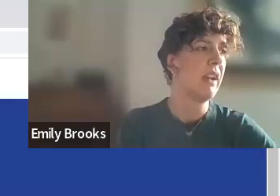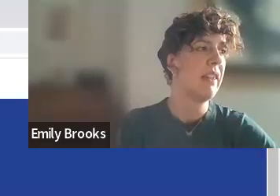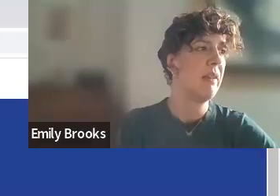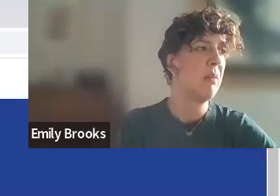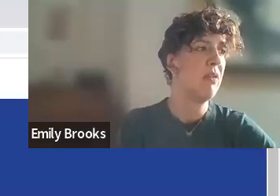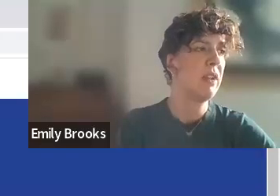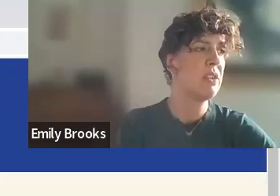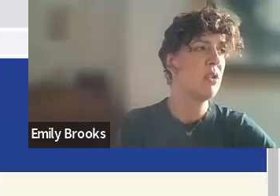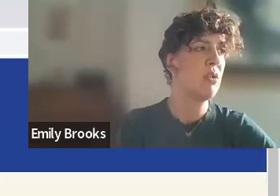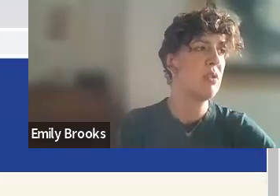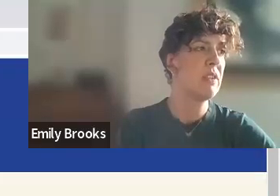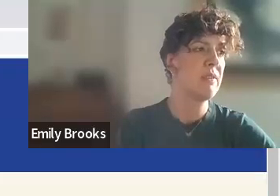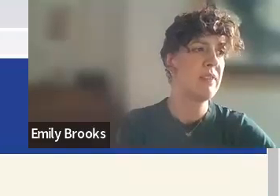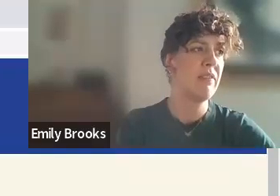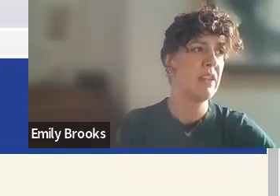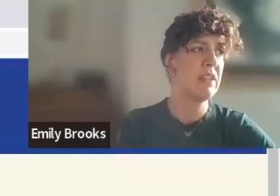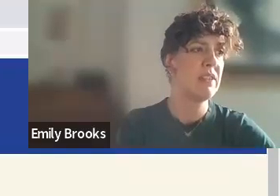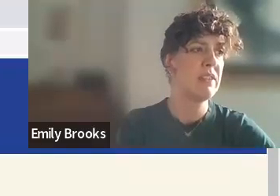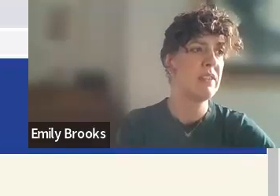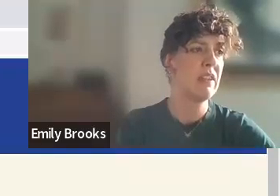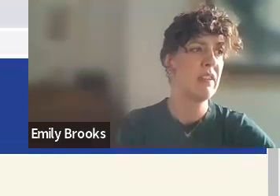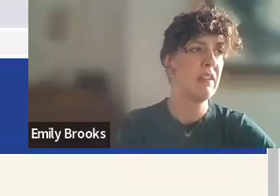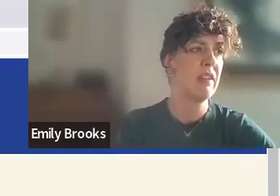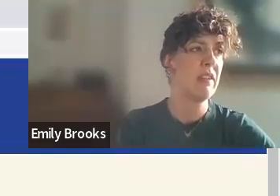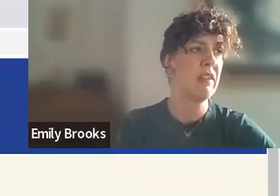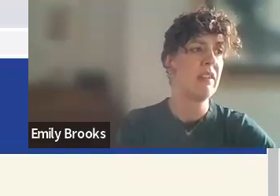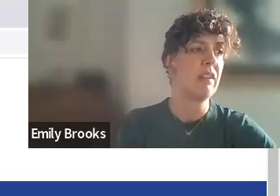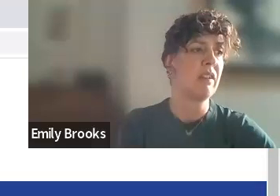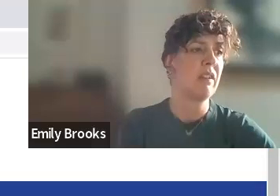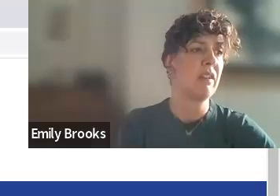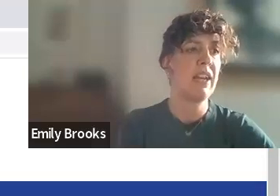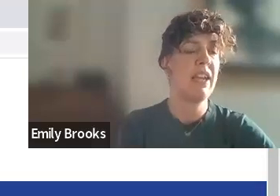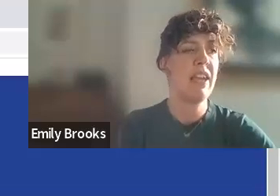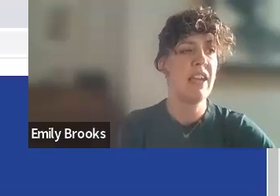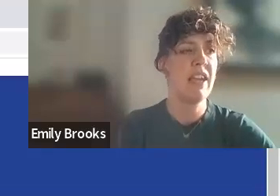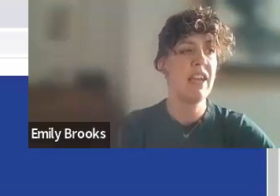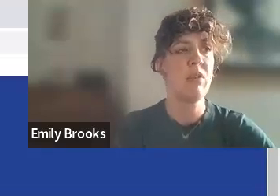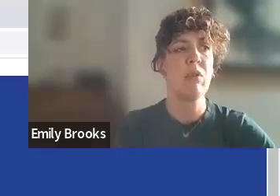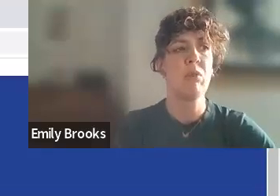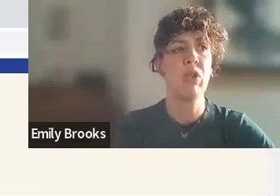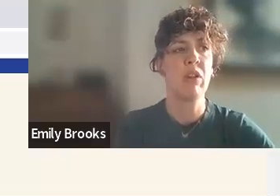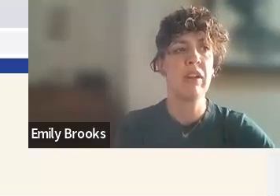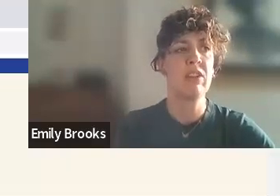Then we've gone into causes of deafness. In here, we've